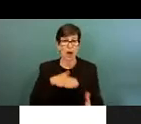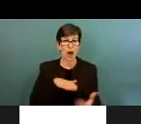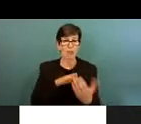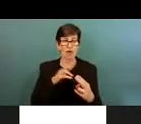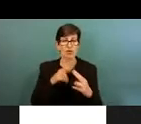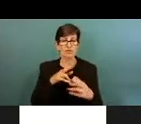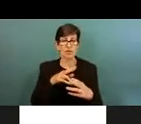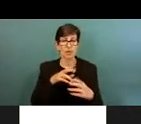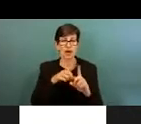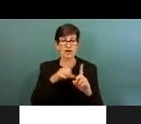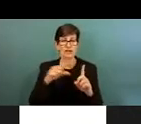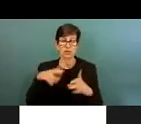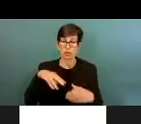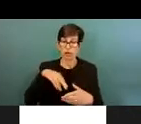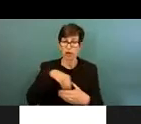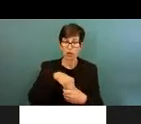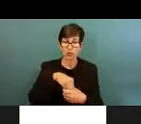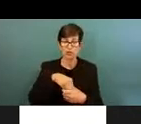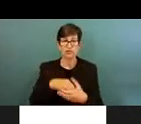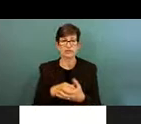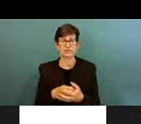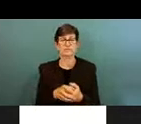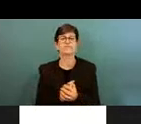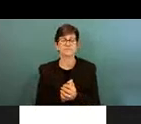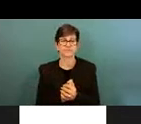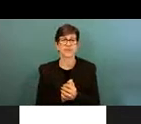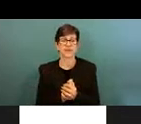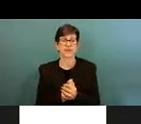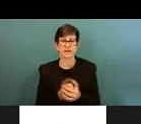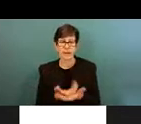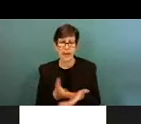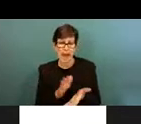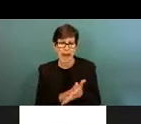the way in which we've tackled the challenge of measuring it. The way we've revised the